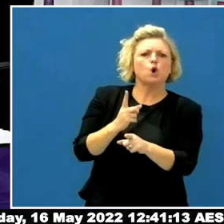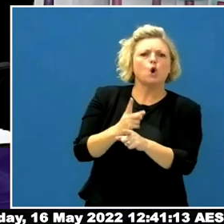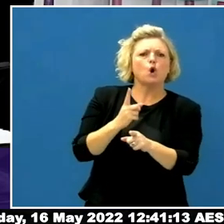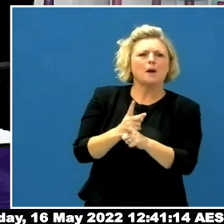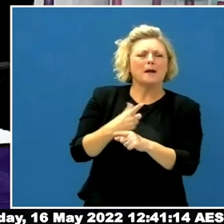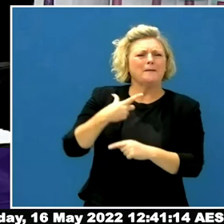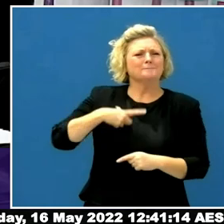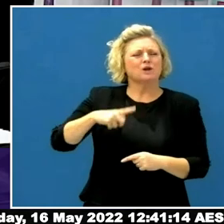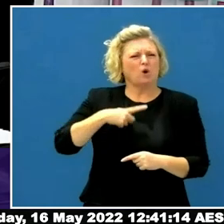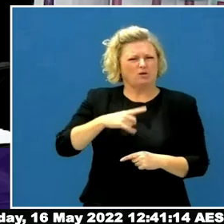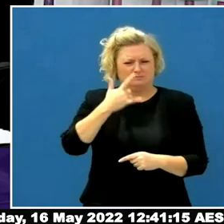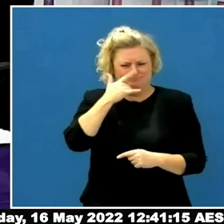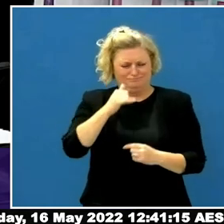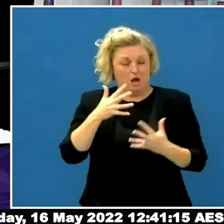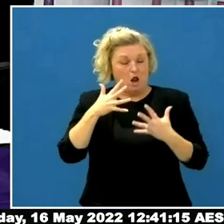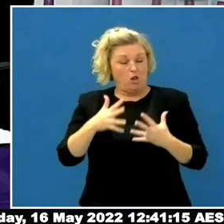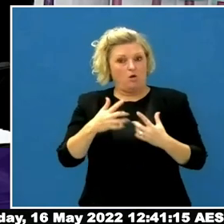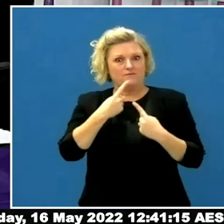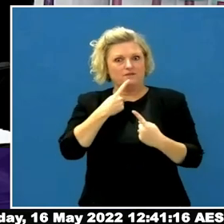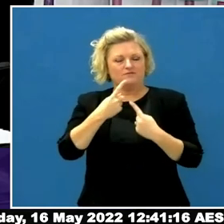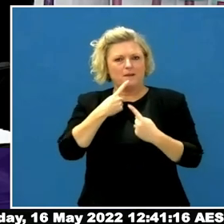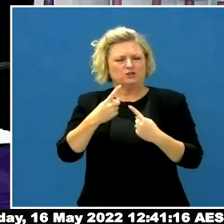arrangements, but I'm a little puzzled by some things.